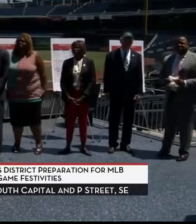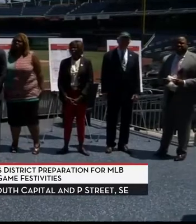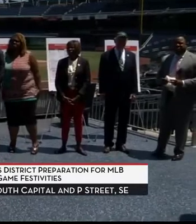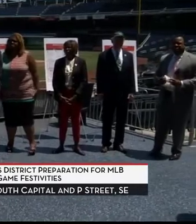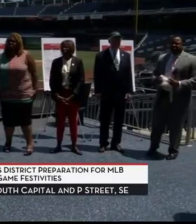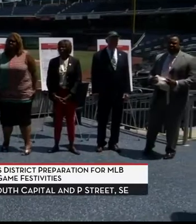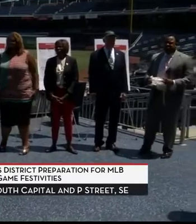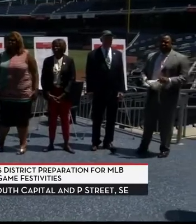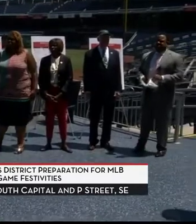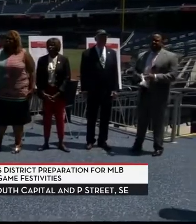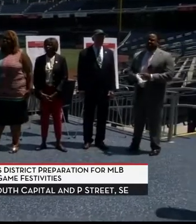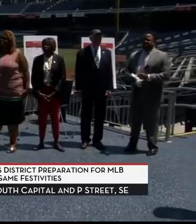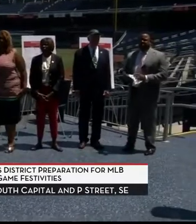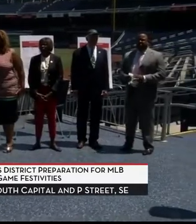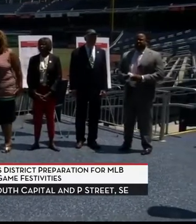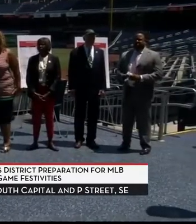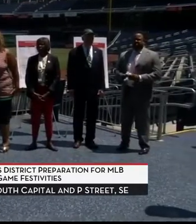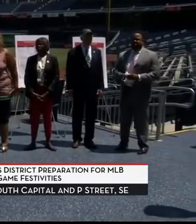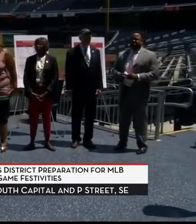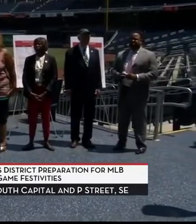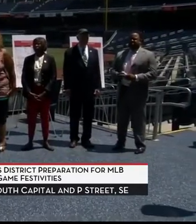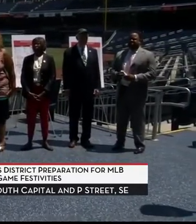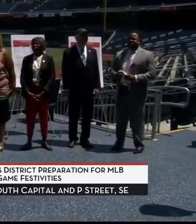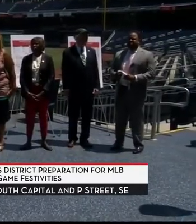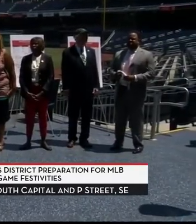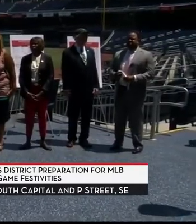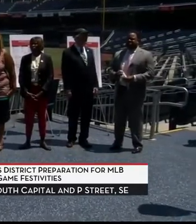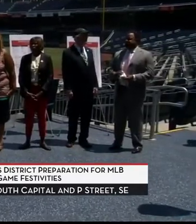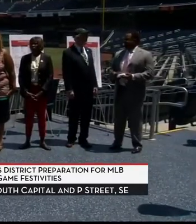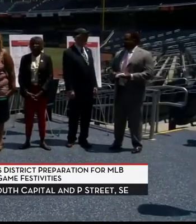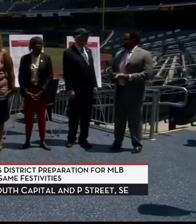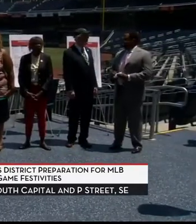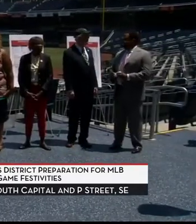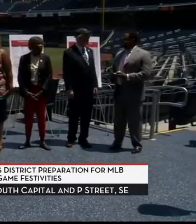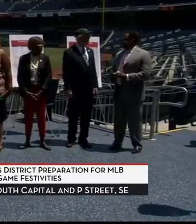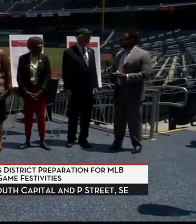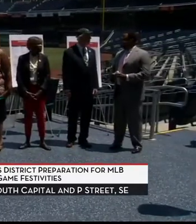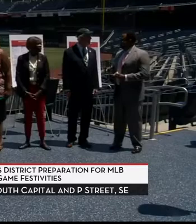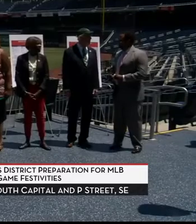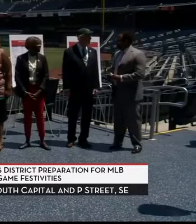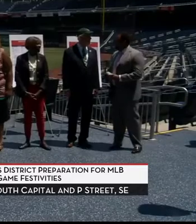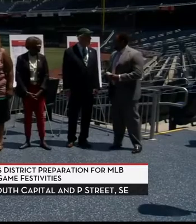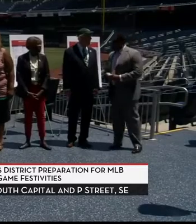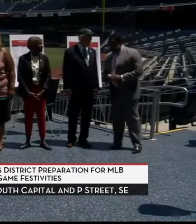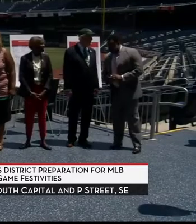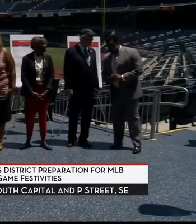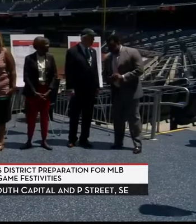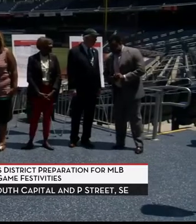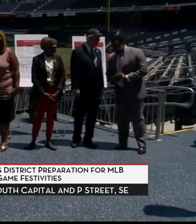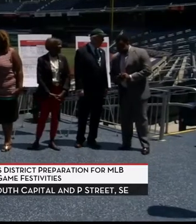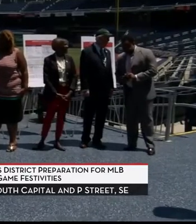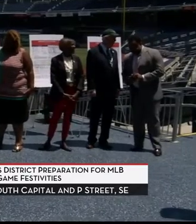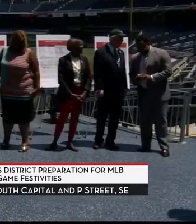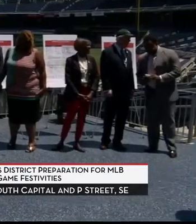COORDINATING WITH ALL OF OUR AGENCY DIRECTORS AND OUR BUDGET TO MAKE SURE THAT WE HAVE MAKE THESE THINGS HAPPEN.